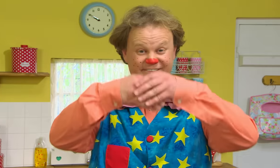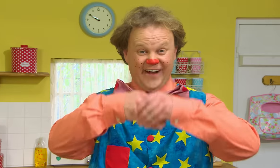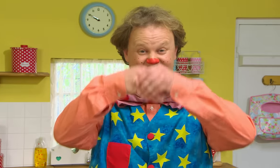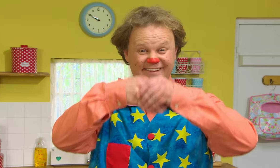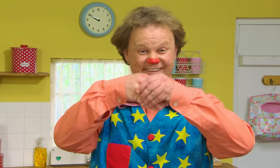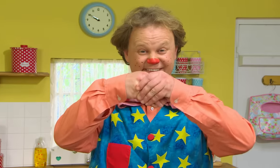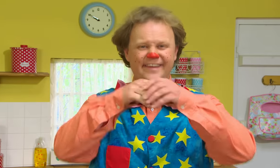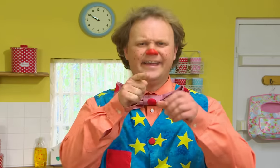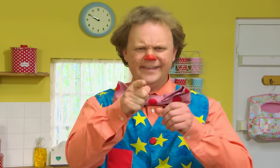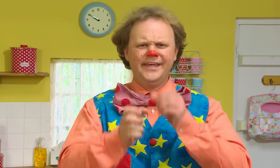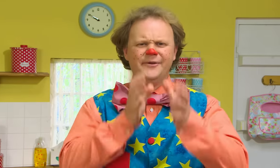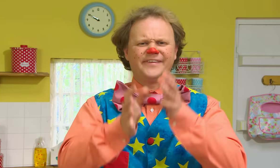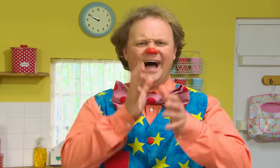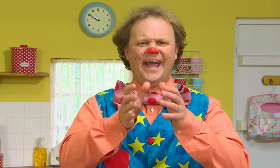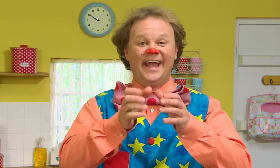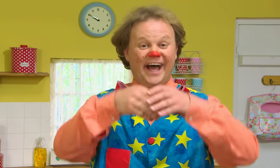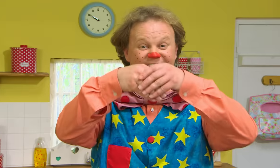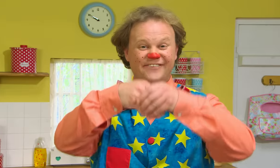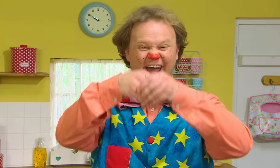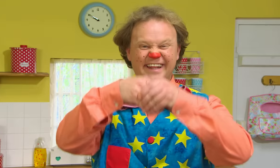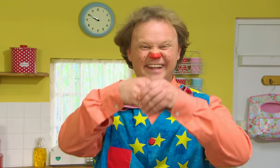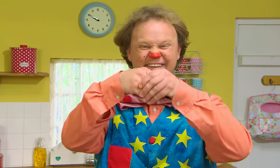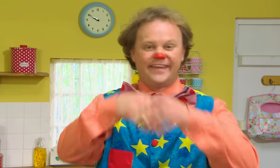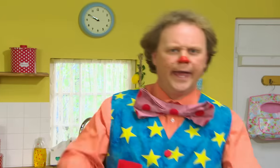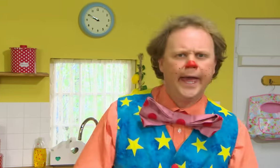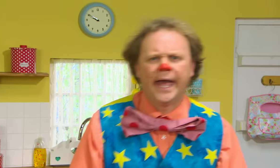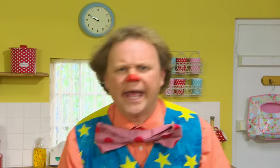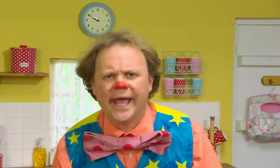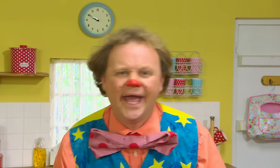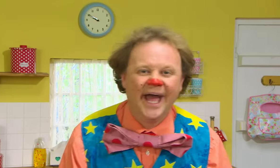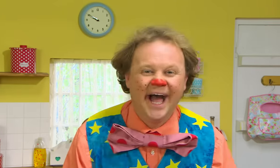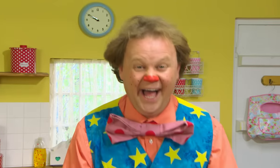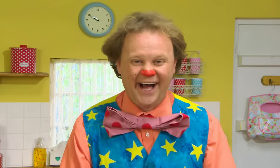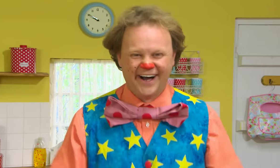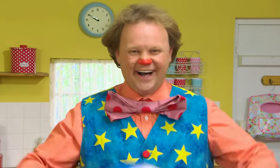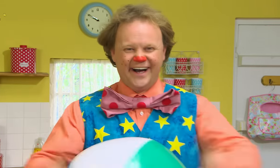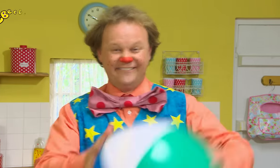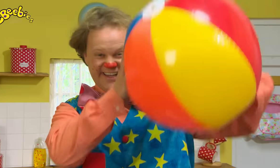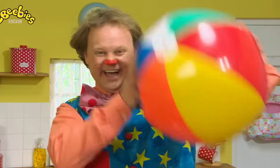friends you sign friends thank you mr tumble well done